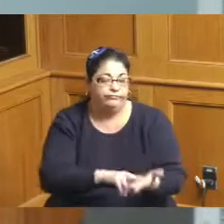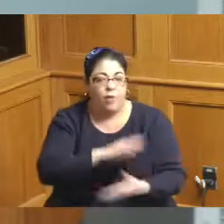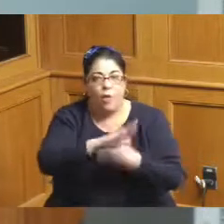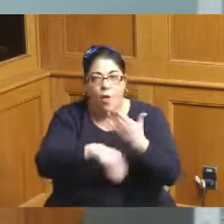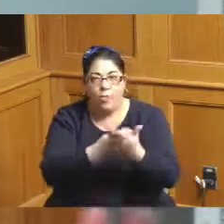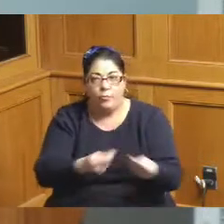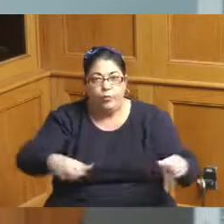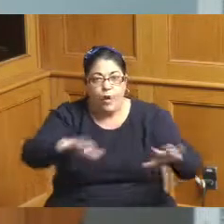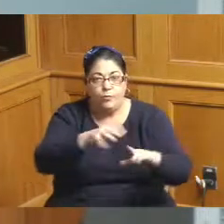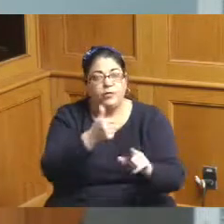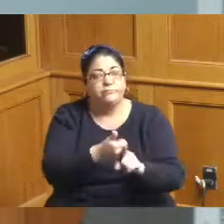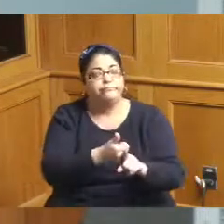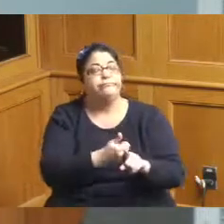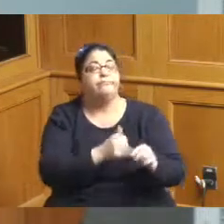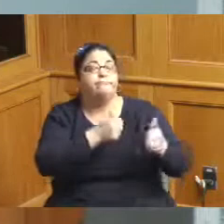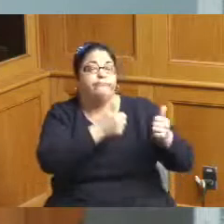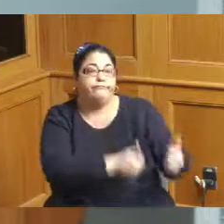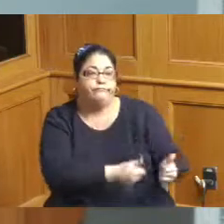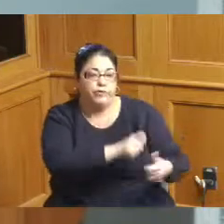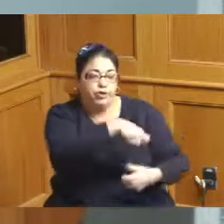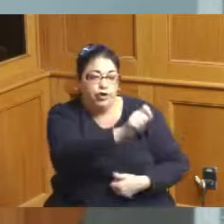so the street was closed the street is now gone